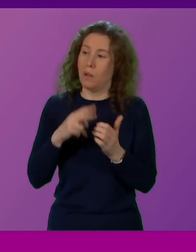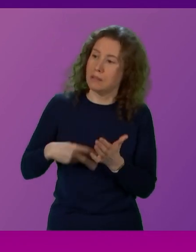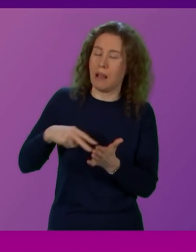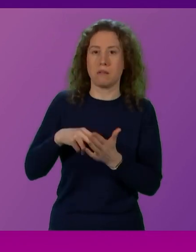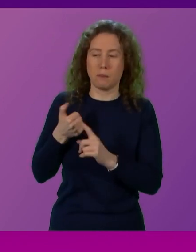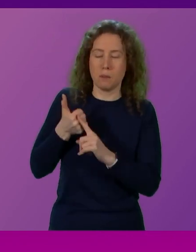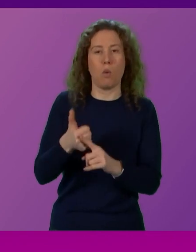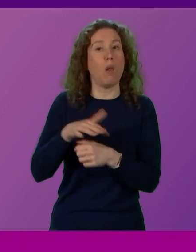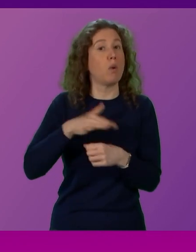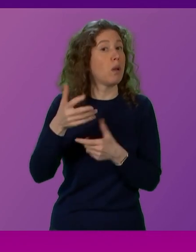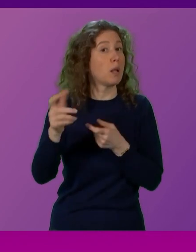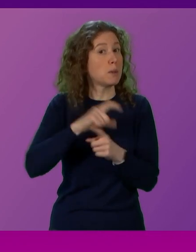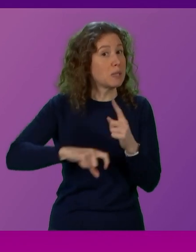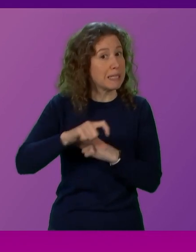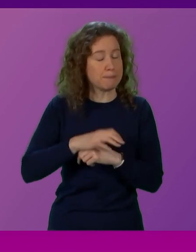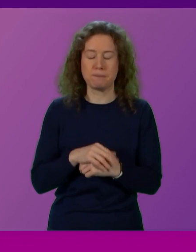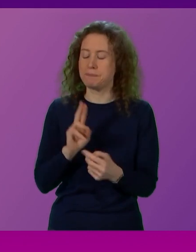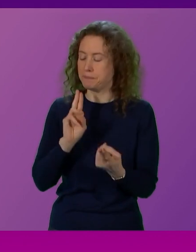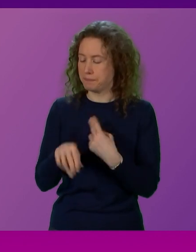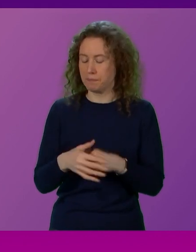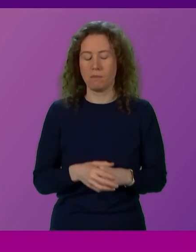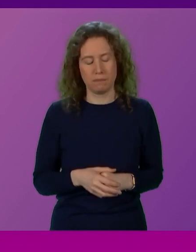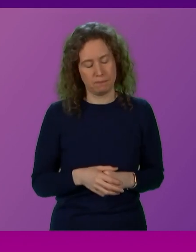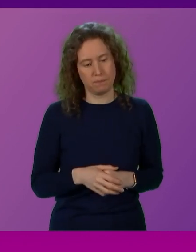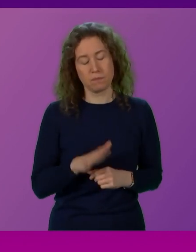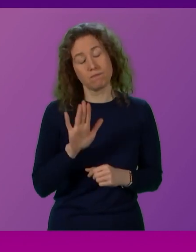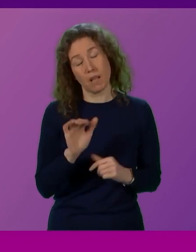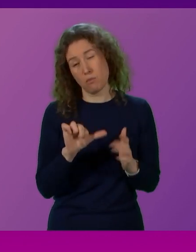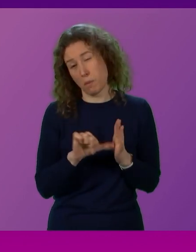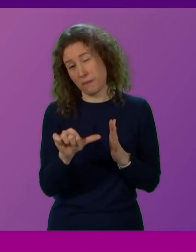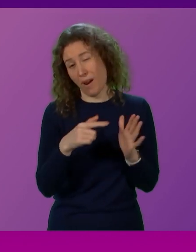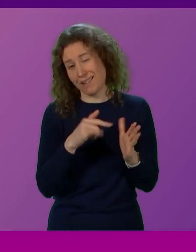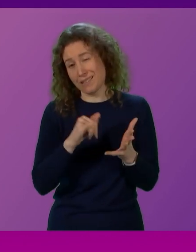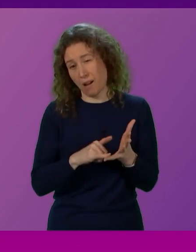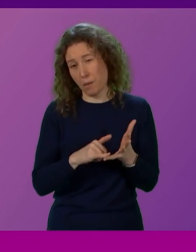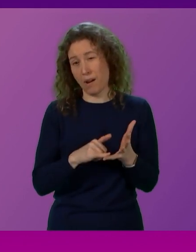The problem for Anas Sarwar is that it is the verdict of the Scottish people that matters,